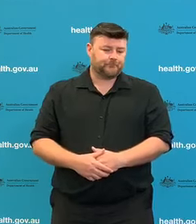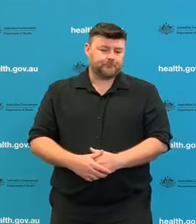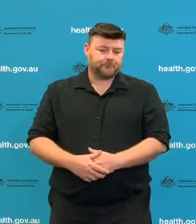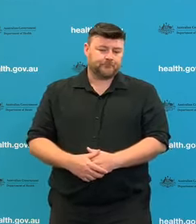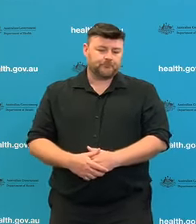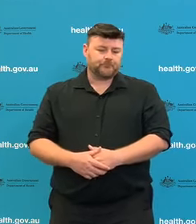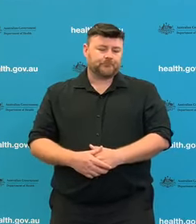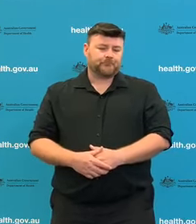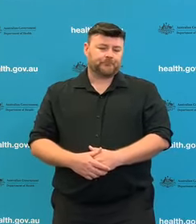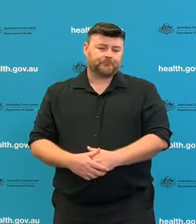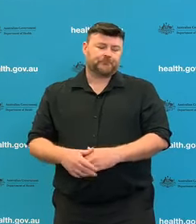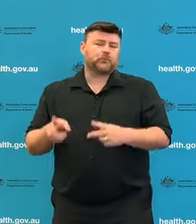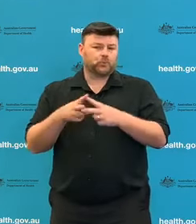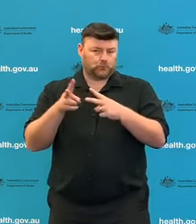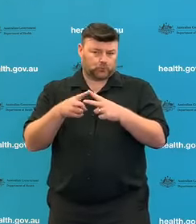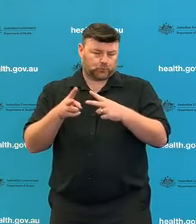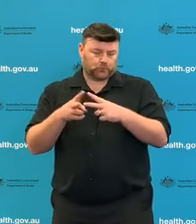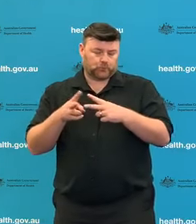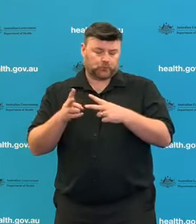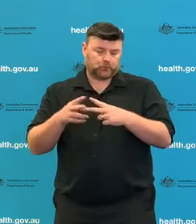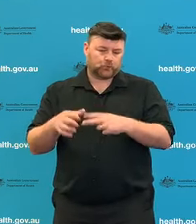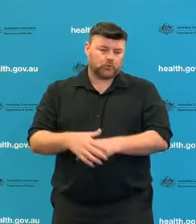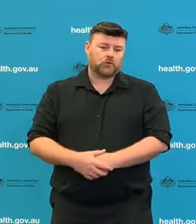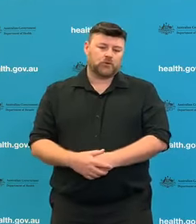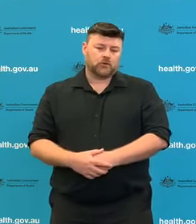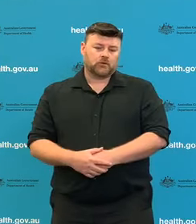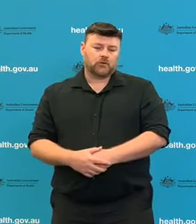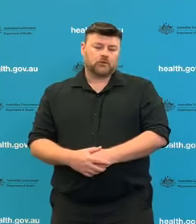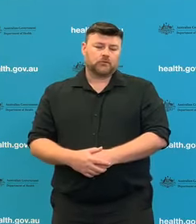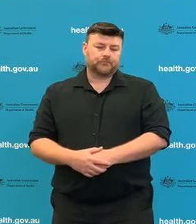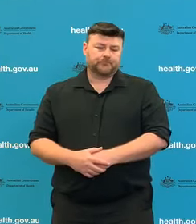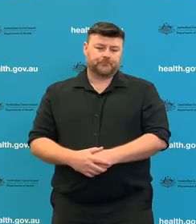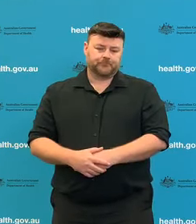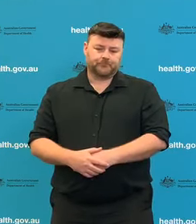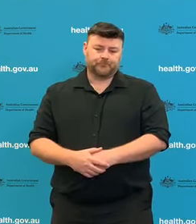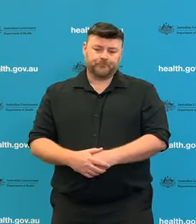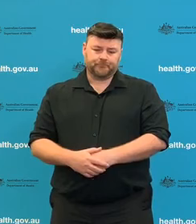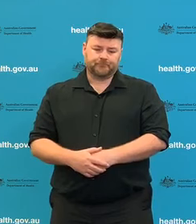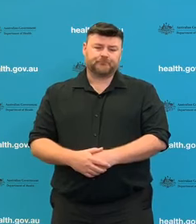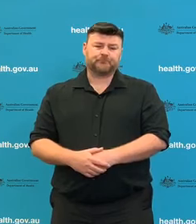questions as well, if that's all right. Sure Reporter: Just following on from Dana's question about the data,